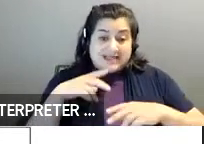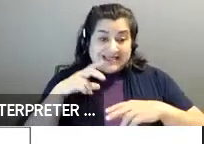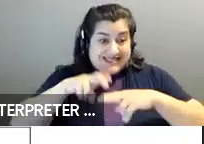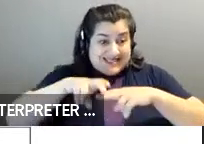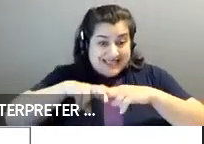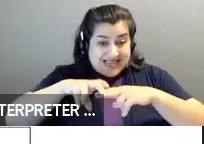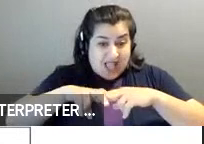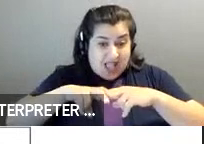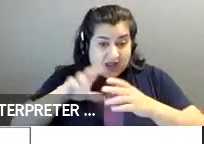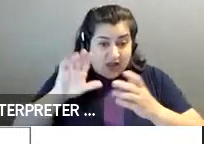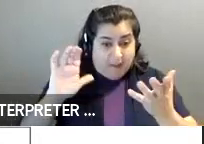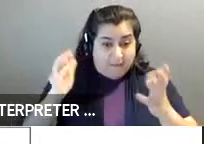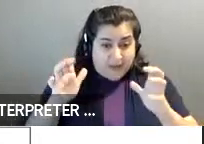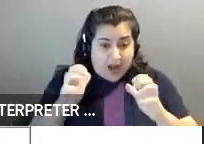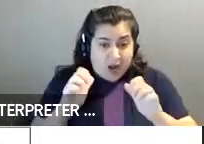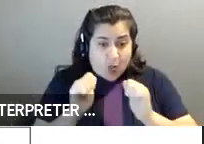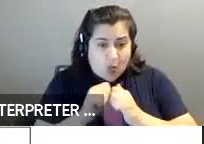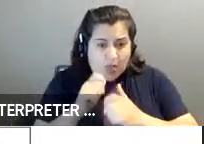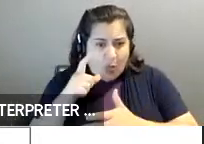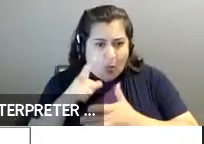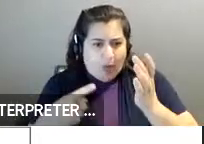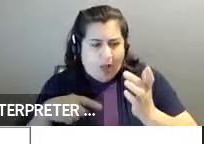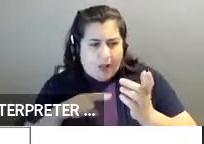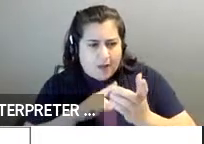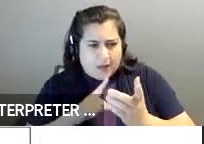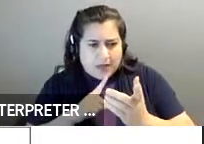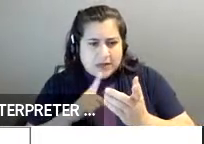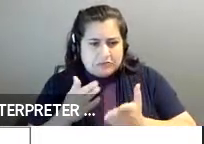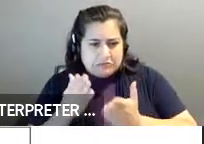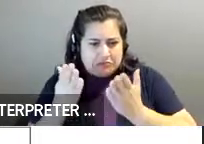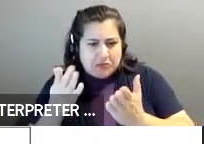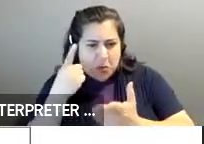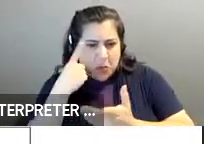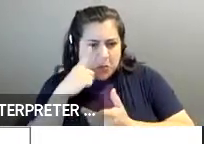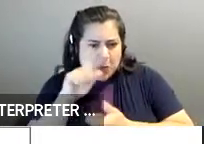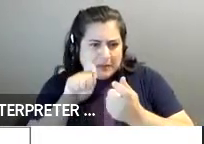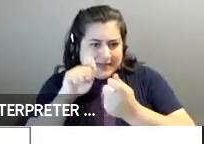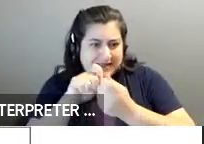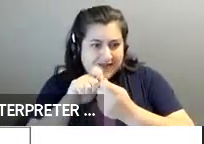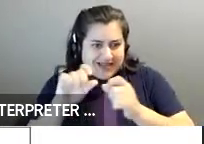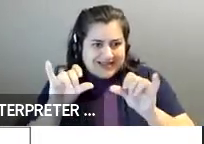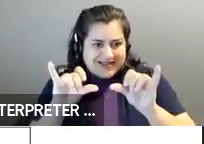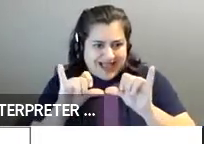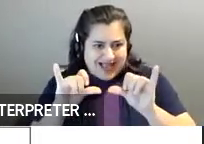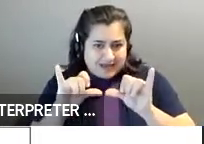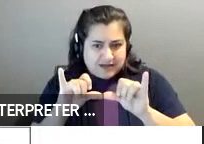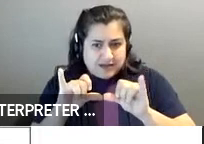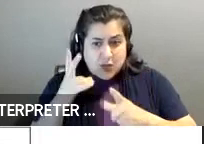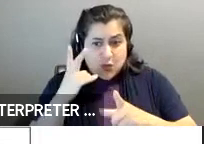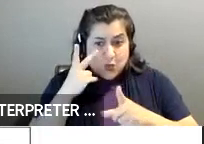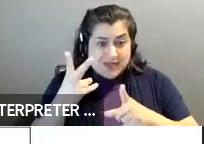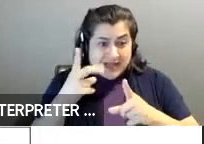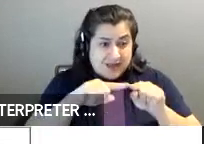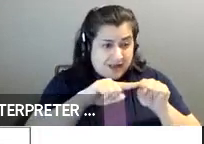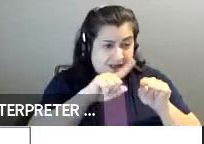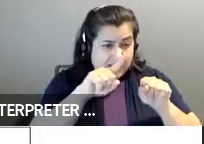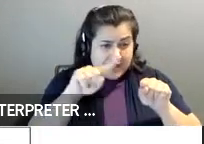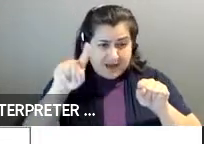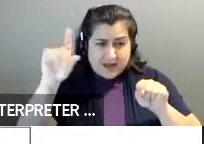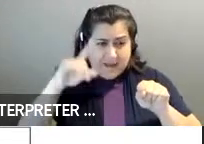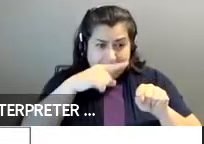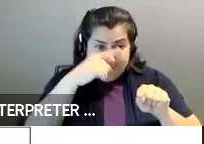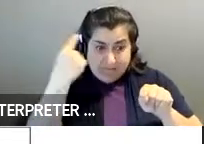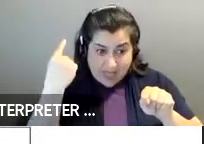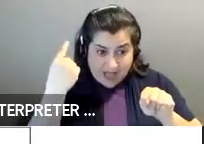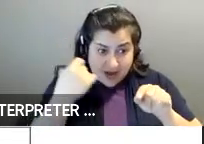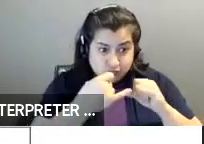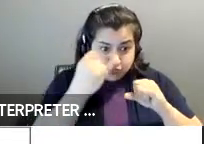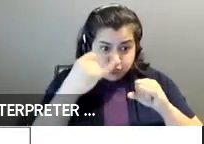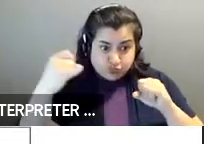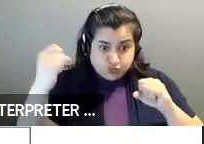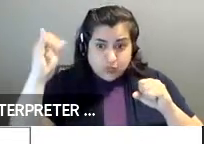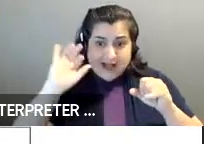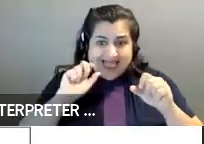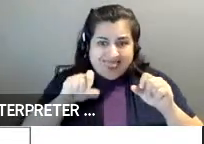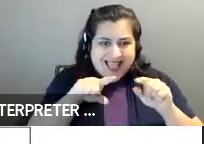So for example, this curve in the solid black line is our proportionally represented or